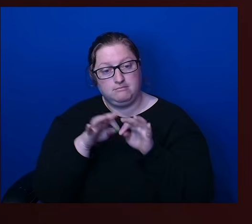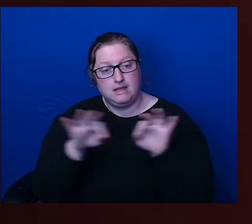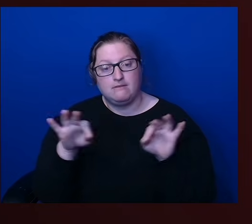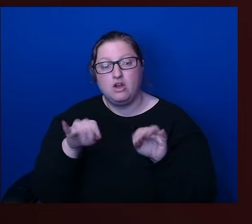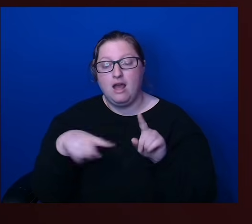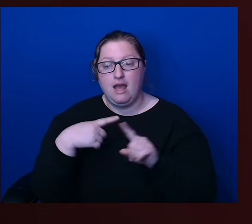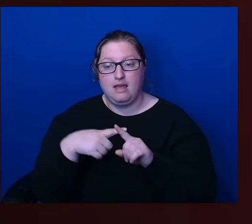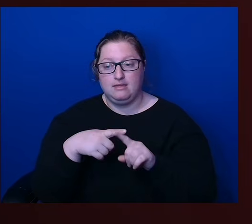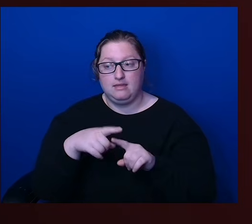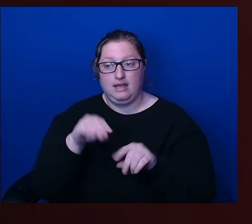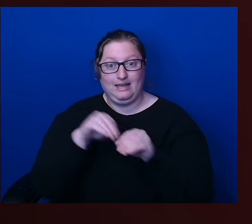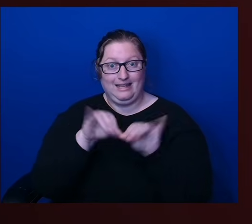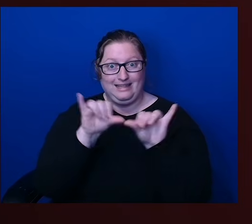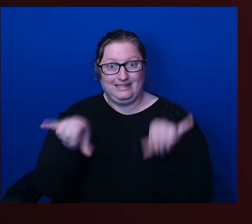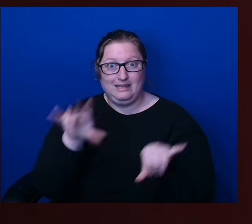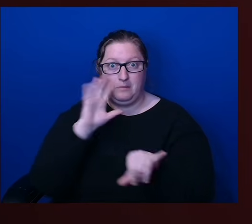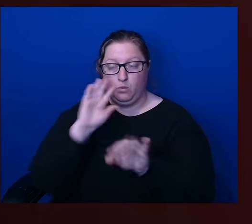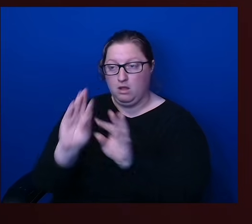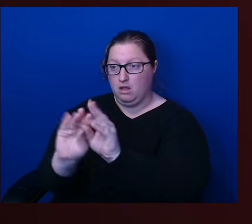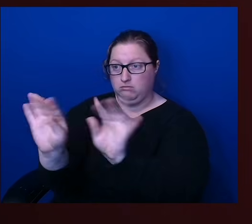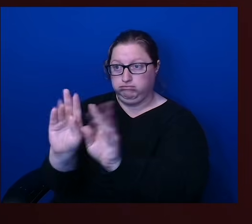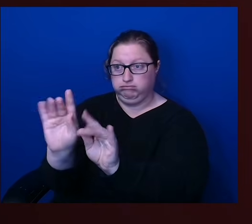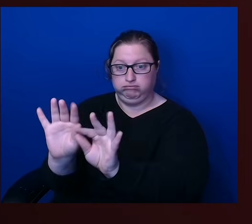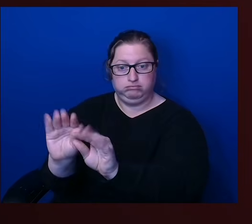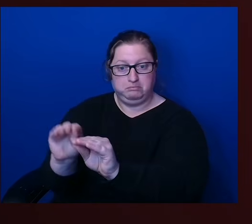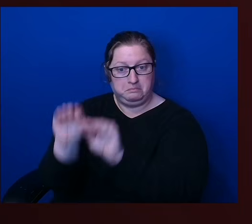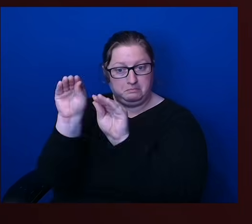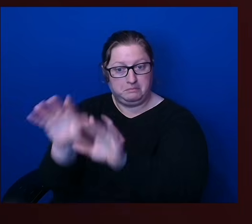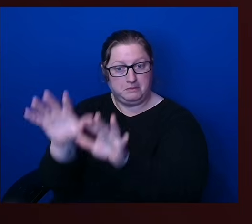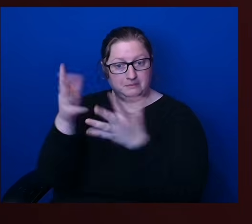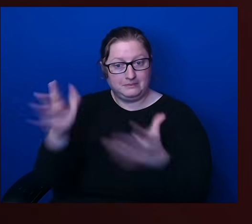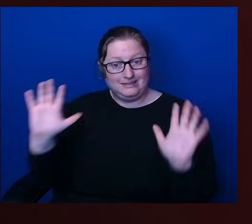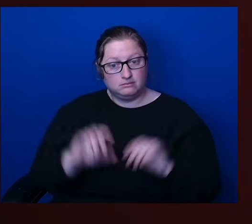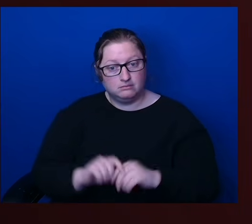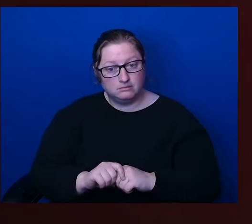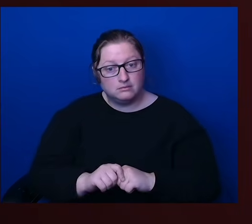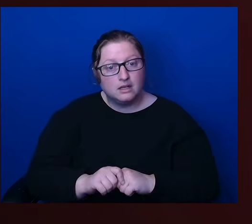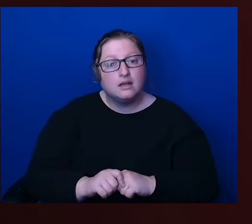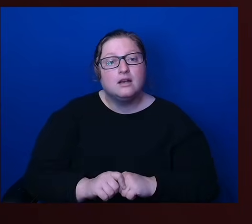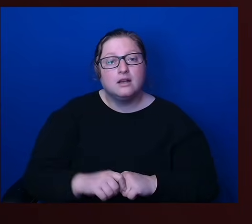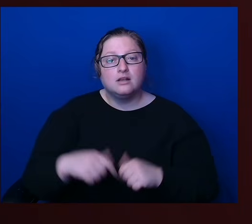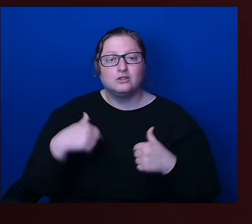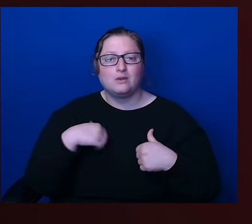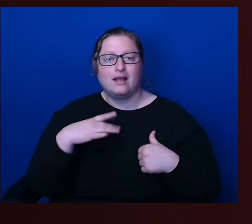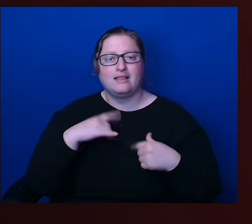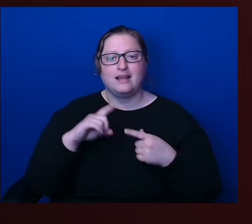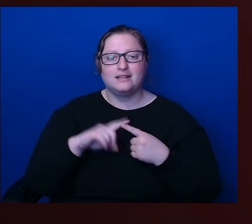So, I'm -- well, I like to claim that I'm a musician, okay, and I like to make music,